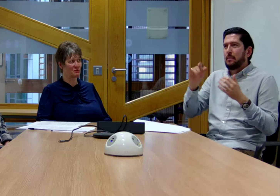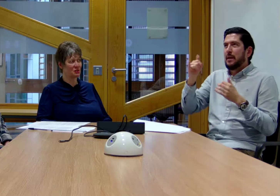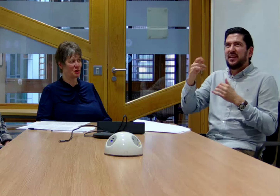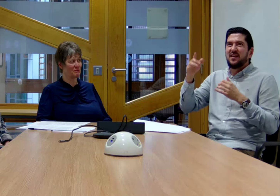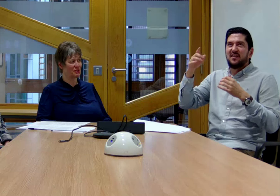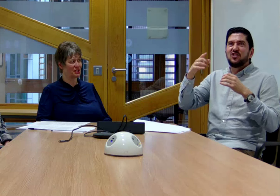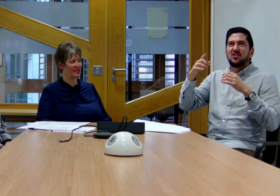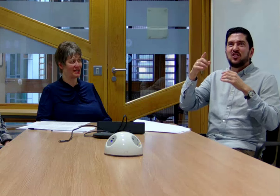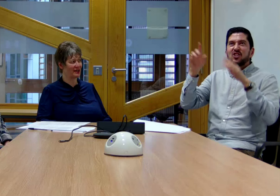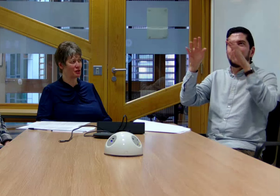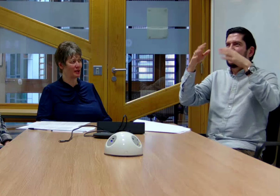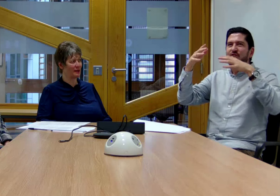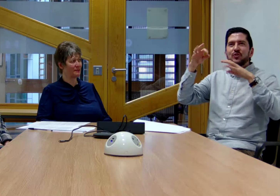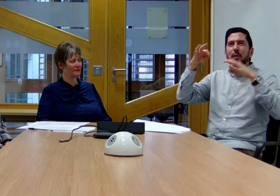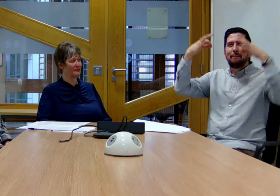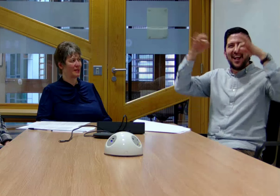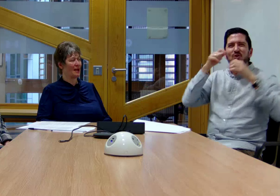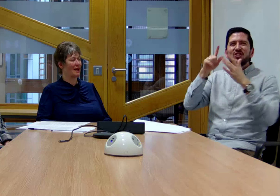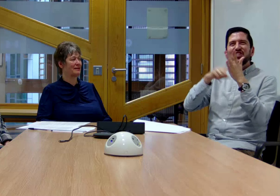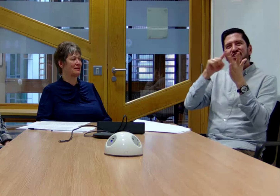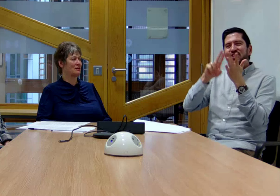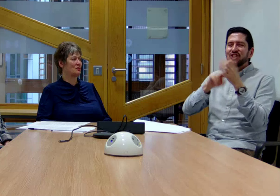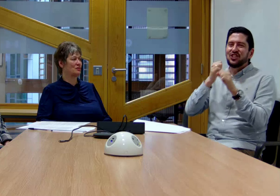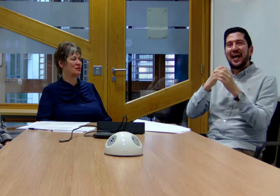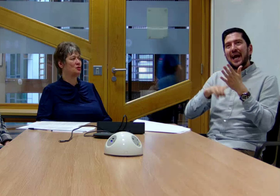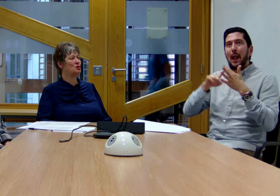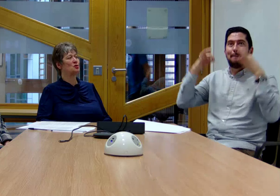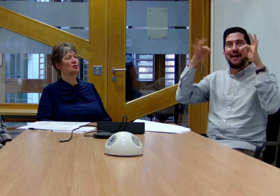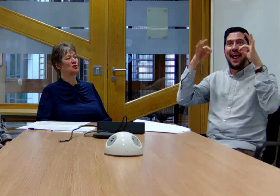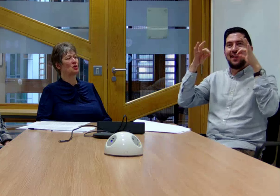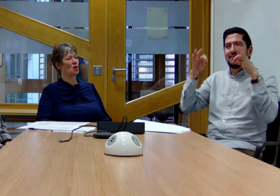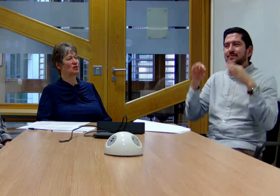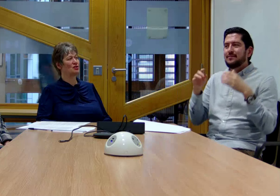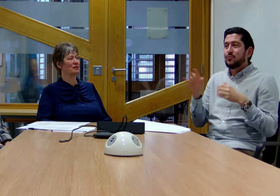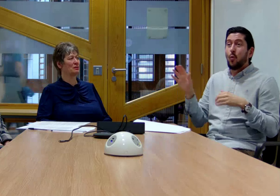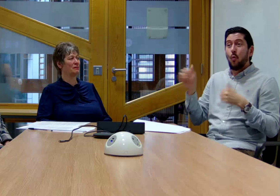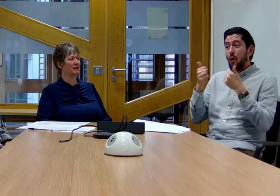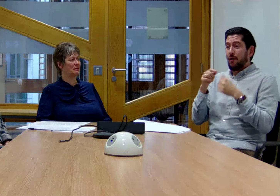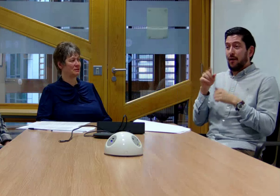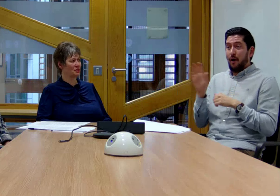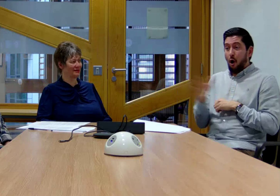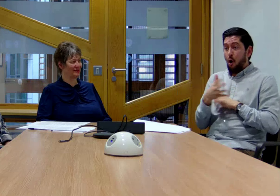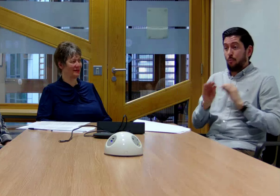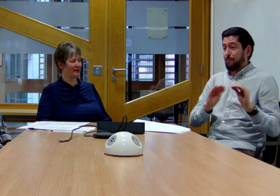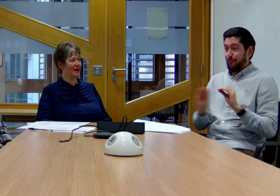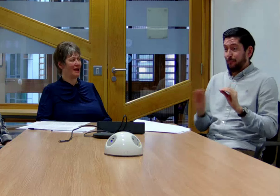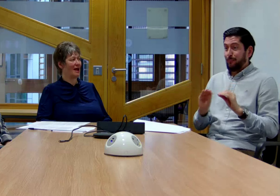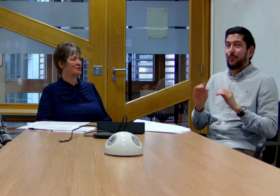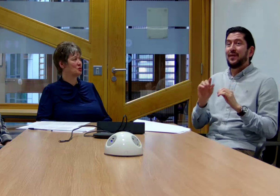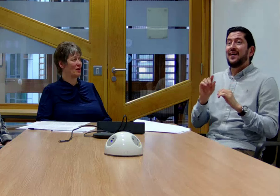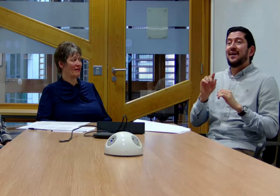why don't we do a Christmas song in British Sign Language and then you know that song